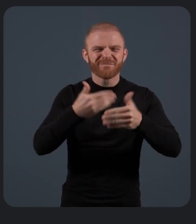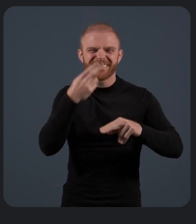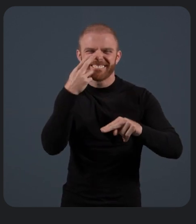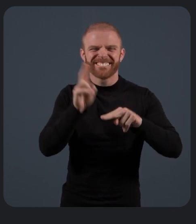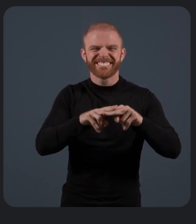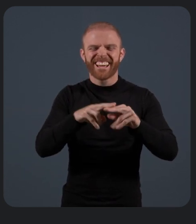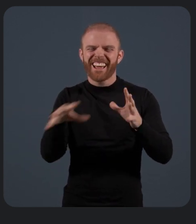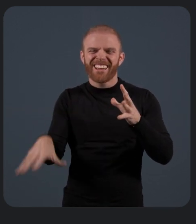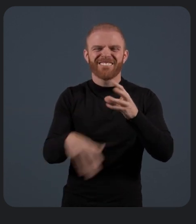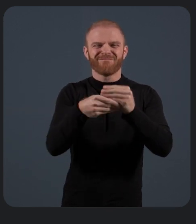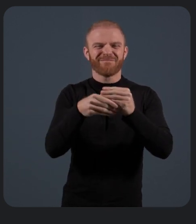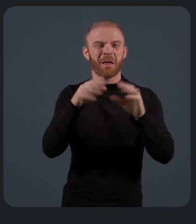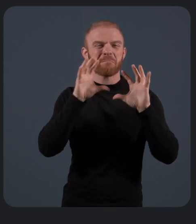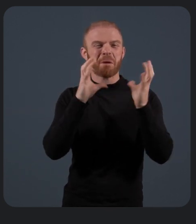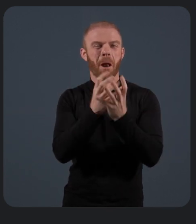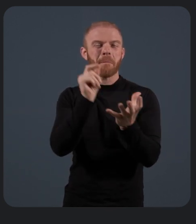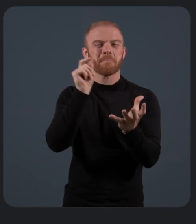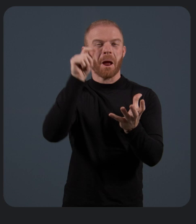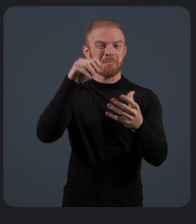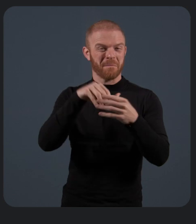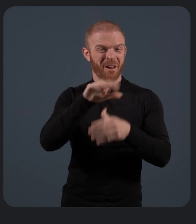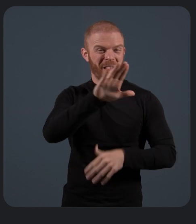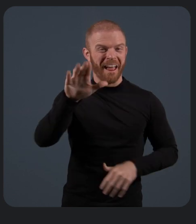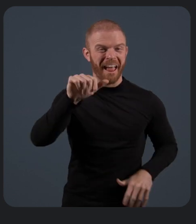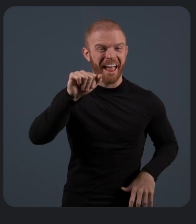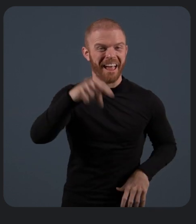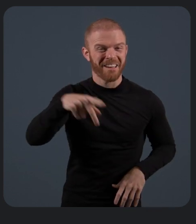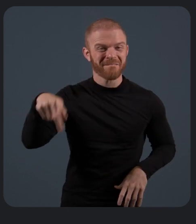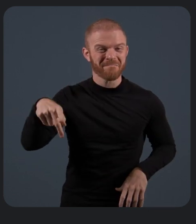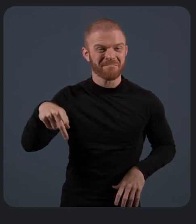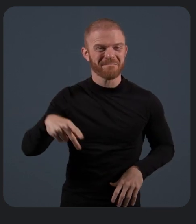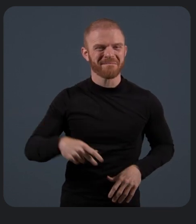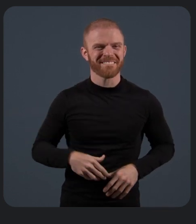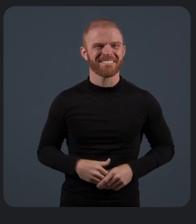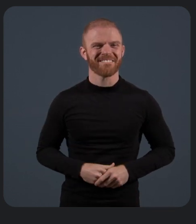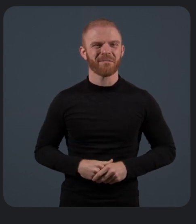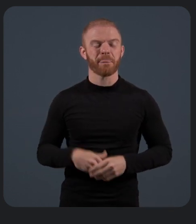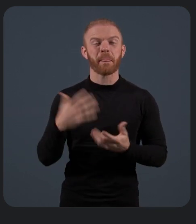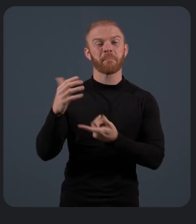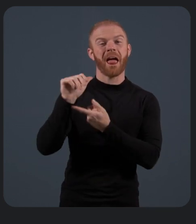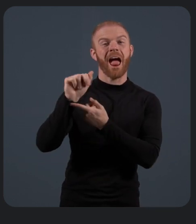So have fun extending Balloon Pop for your own applications.